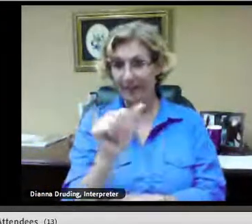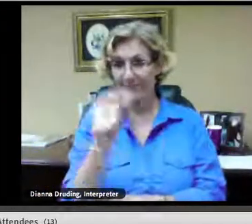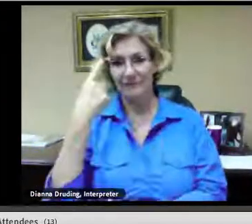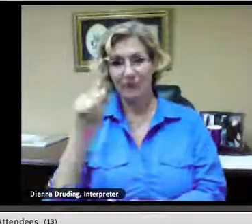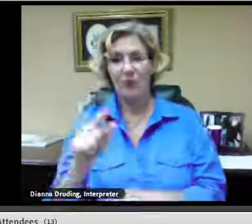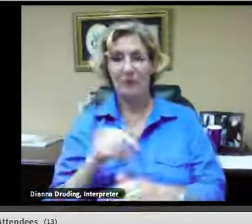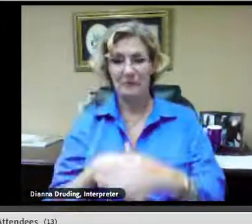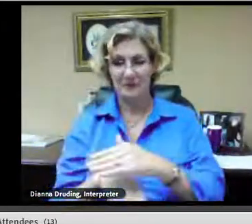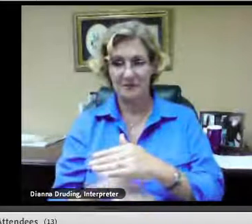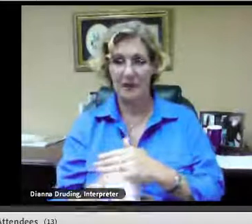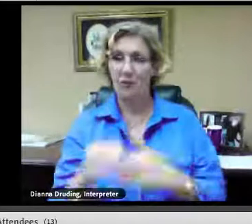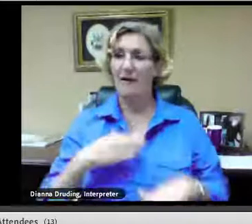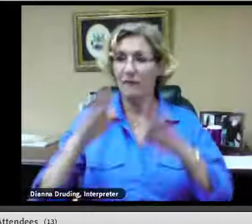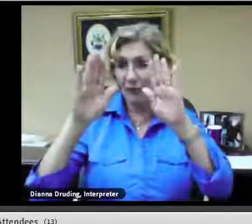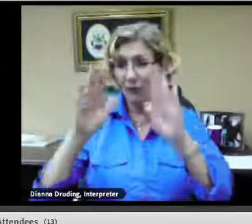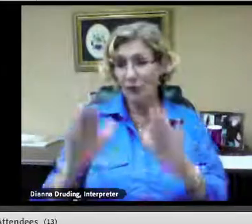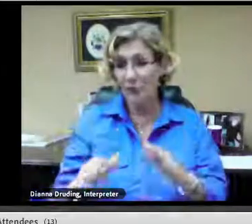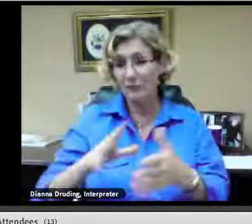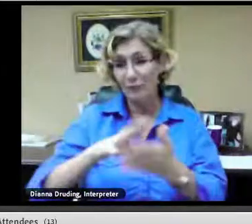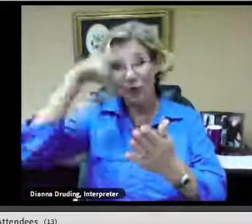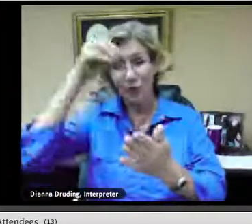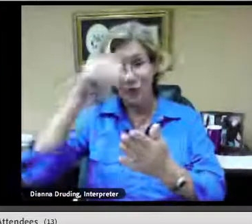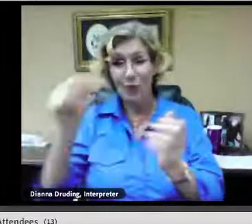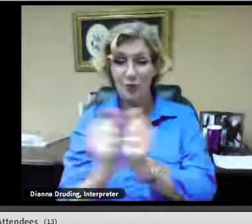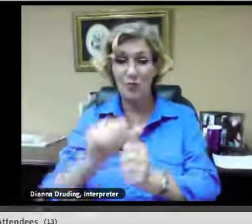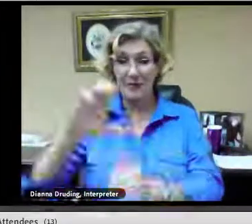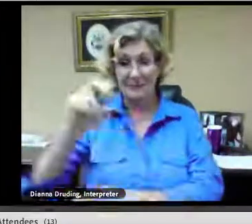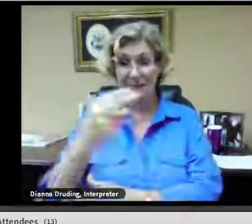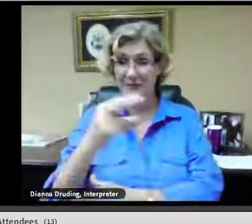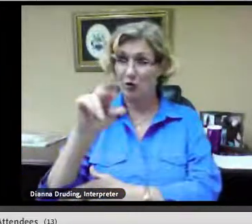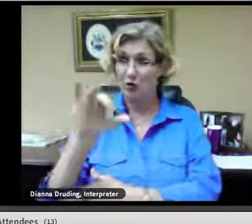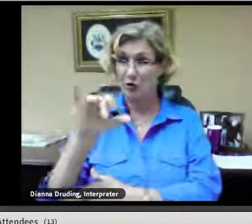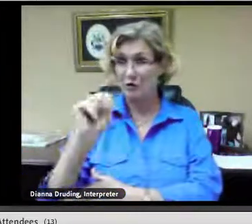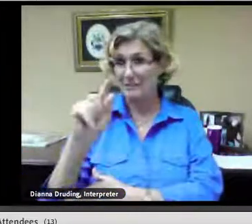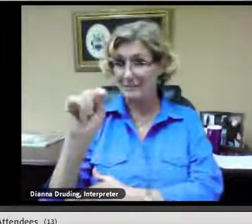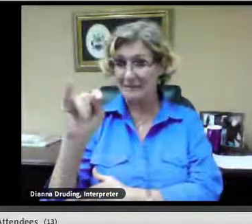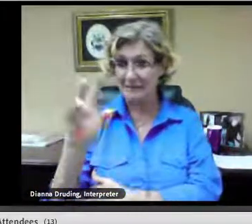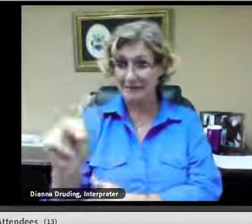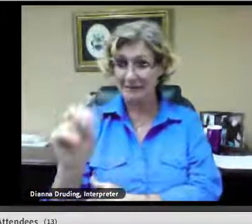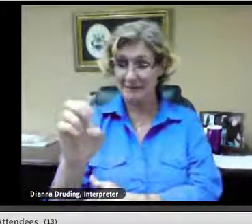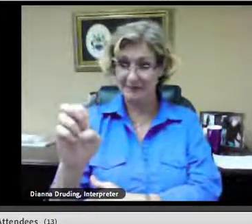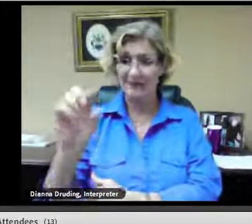for you this morning with Christine Drewel. Christine Drewel has a PhD in American Studies,